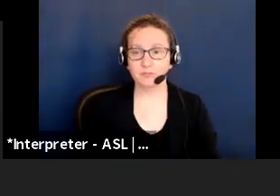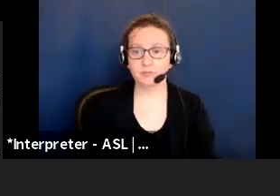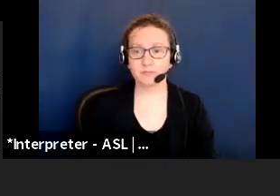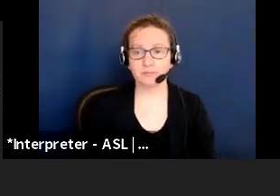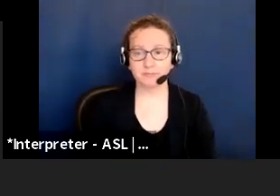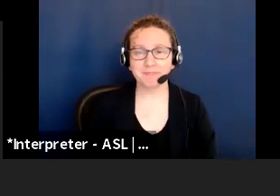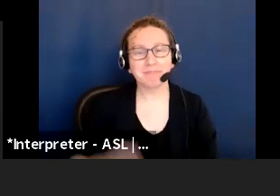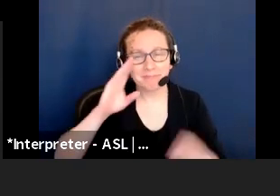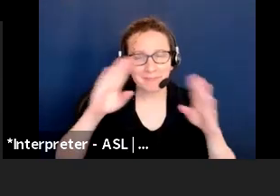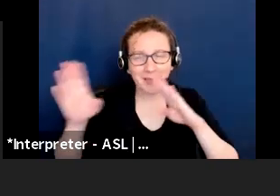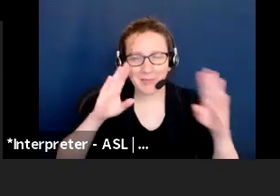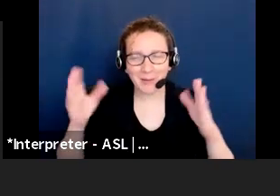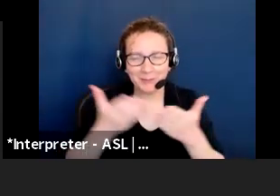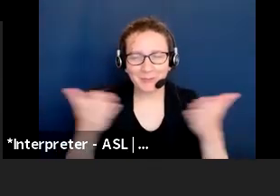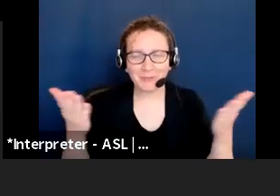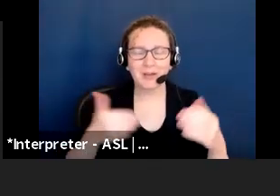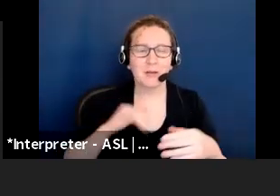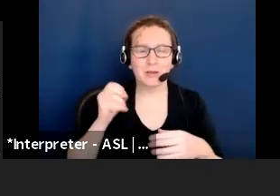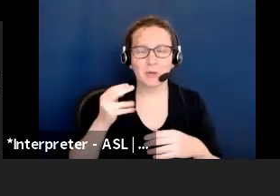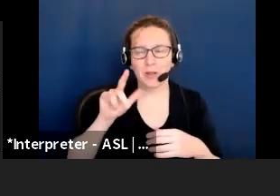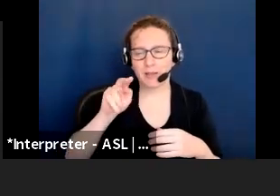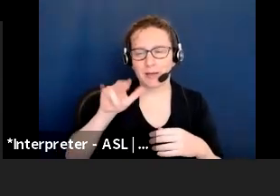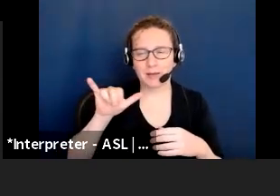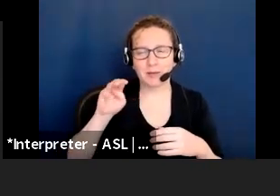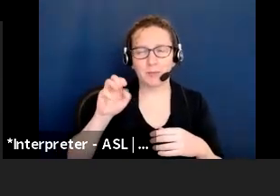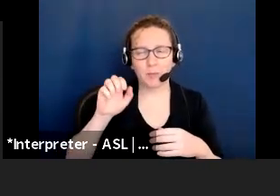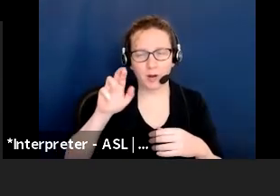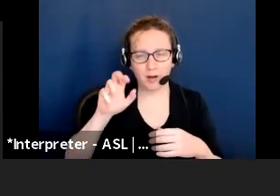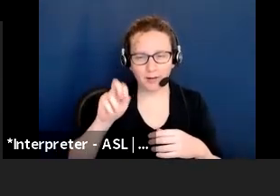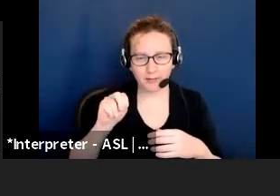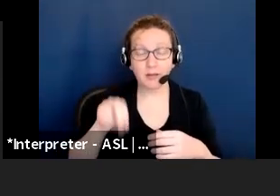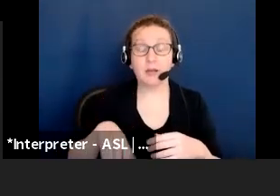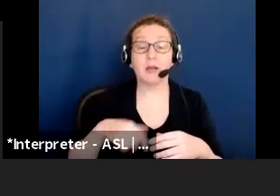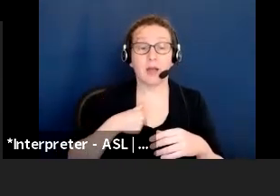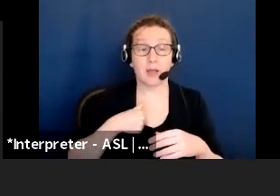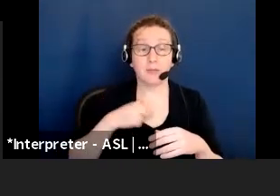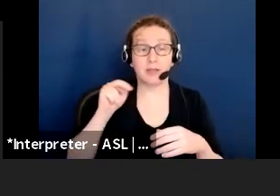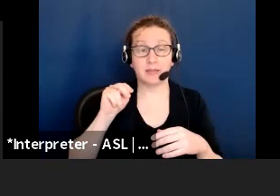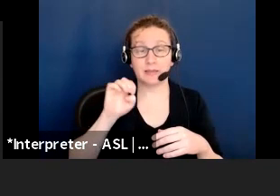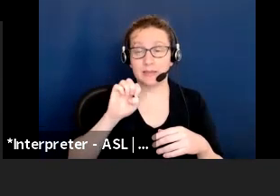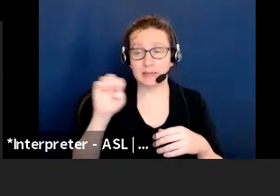Hi, everybody. I'm Johileny Meran. I'm a part of the NCDE team at MIUSA. And I'm